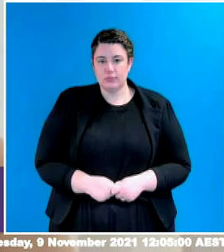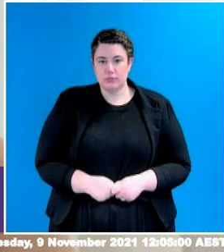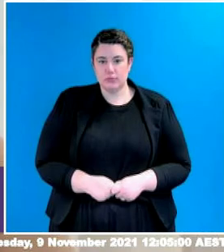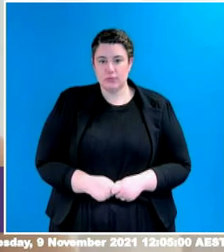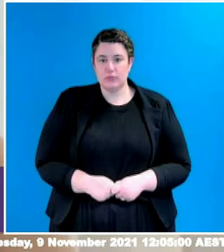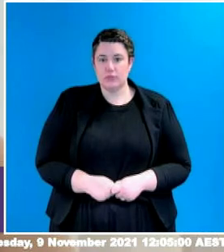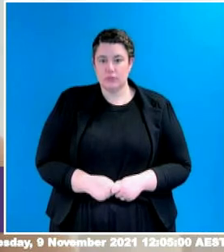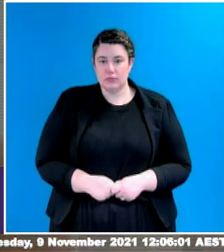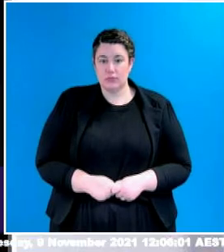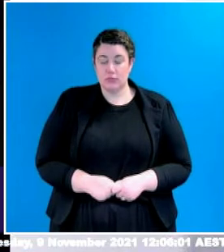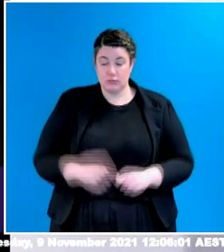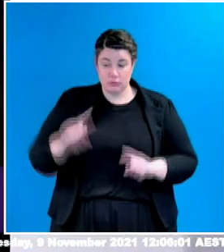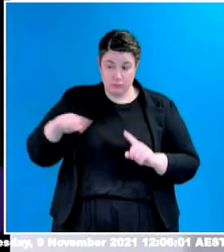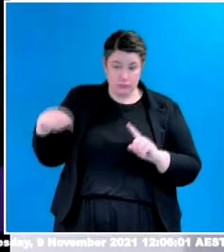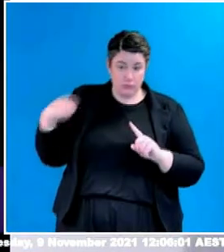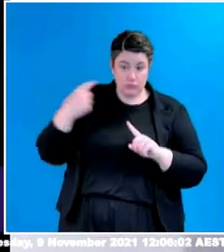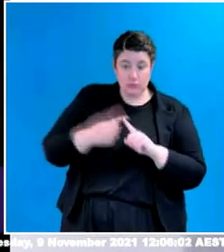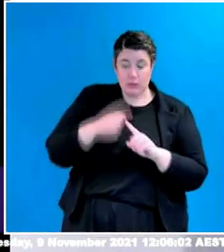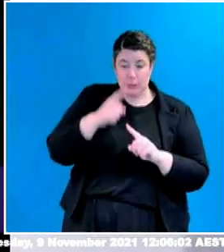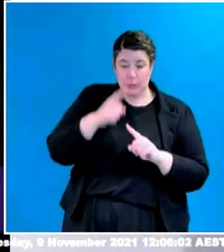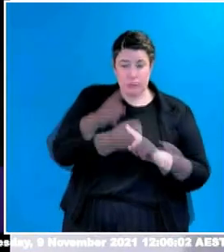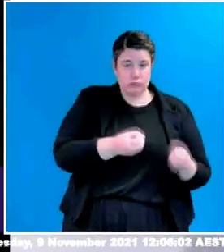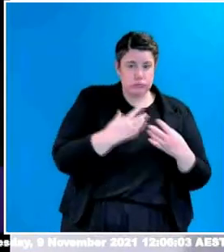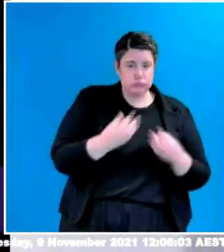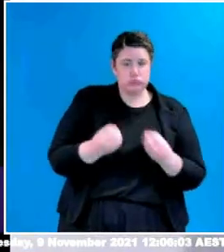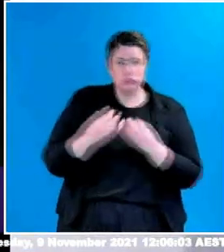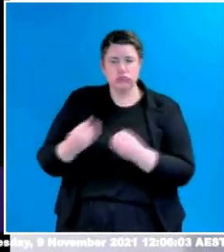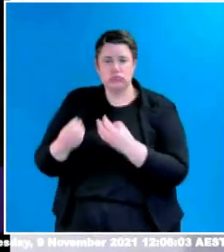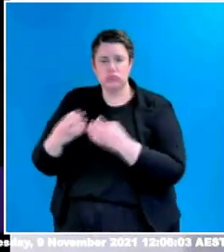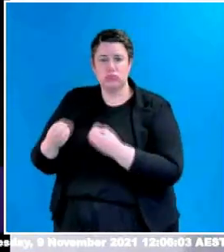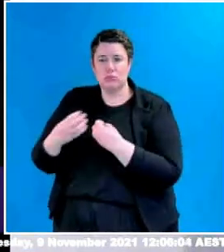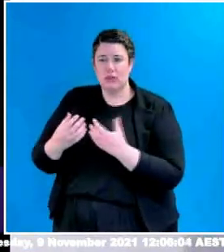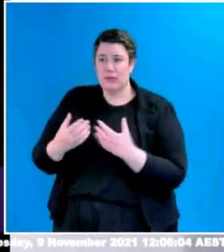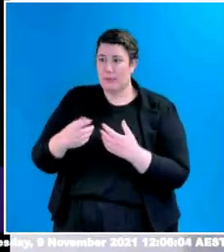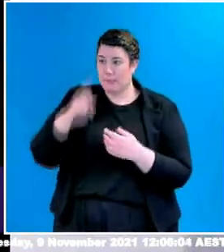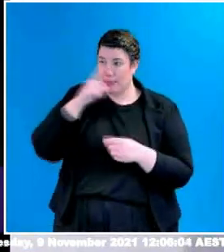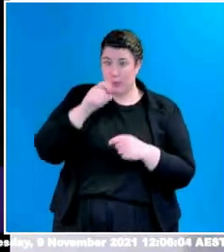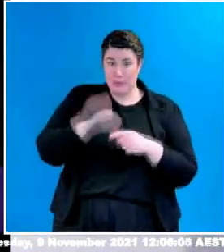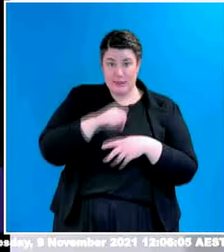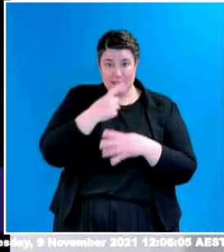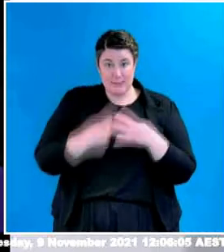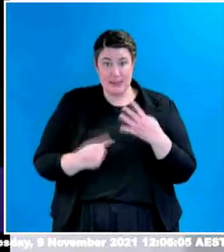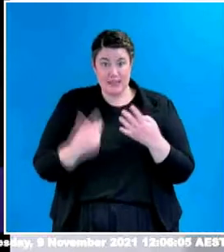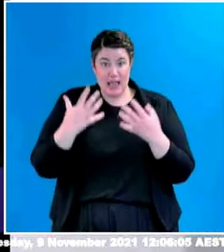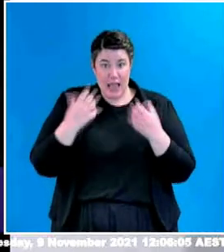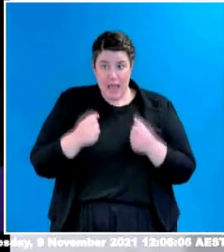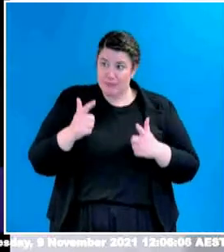Commission to date is the absence of people with disability in leadership